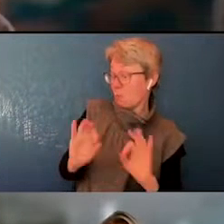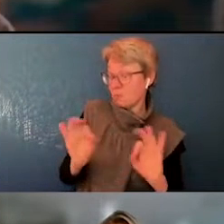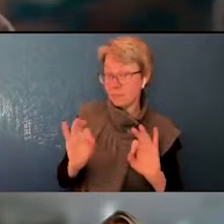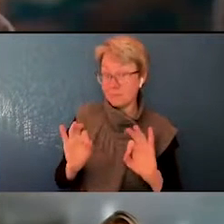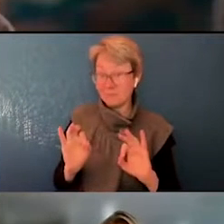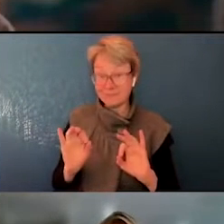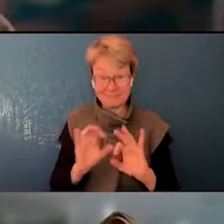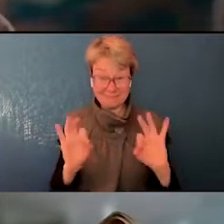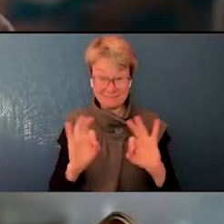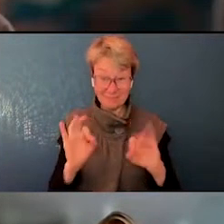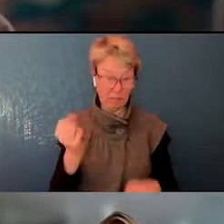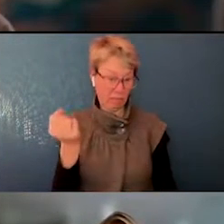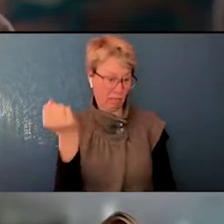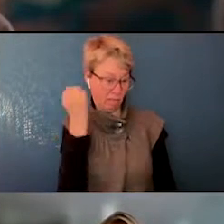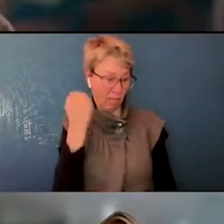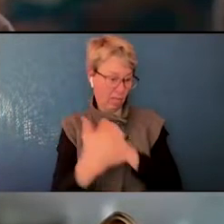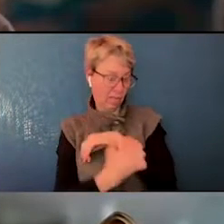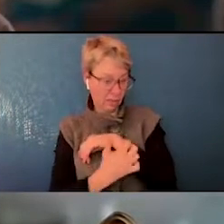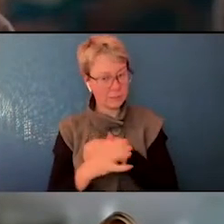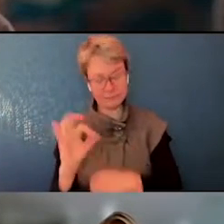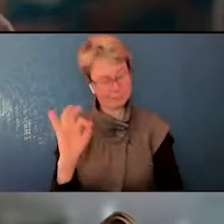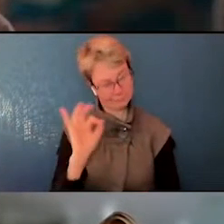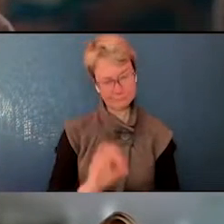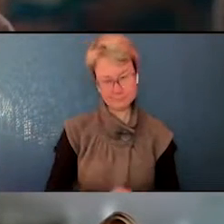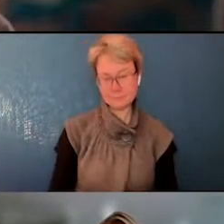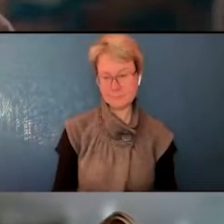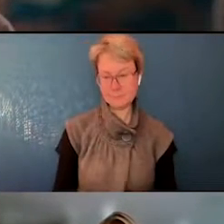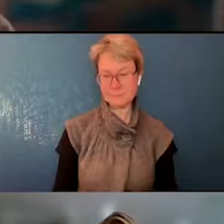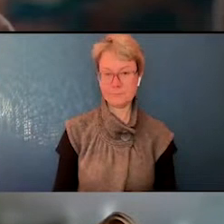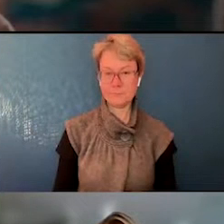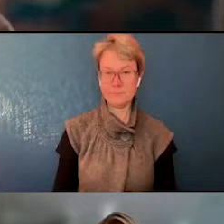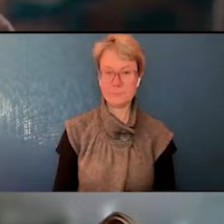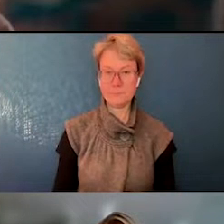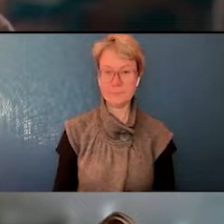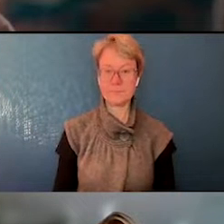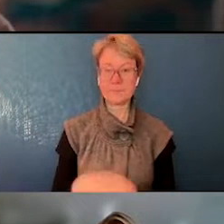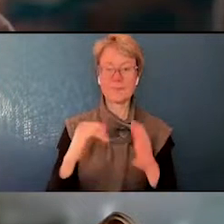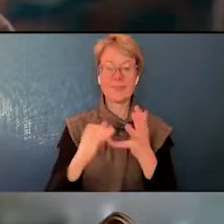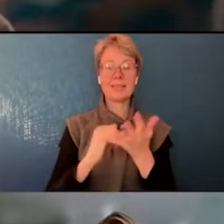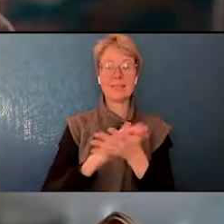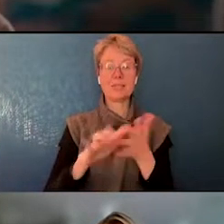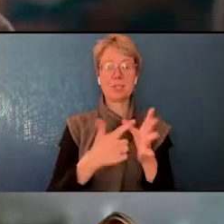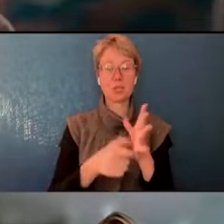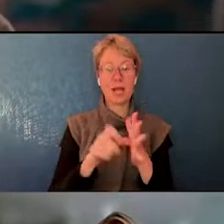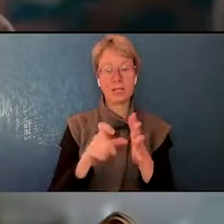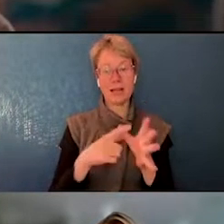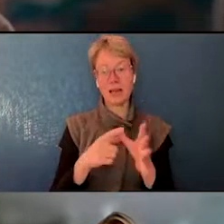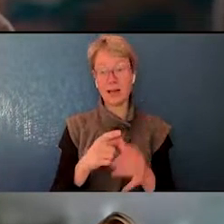so that's what I'll add that for now and I would just add to that we have such immense respect for